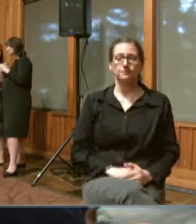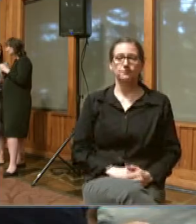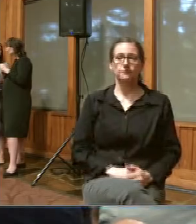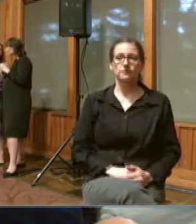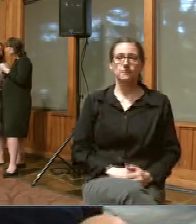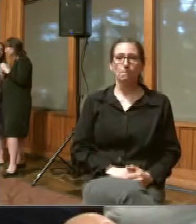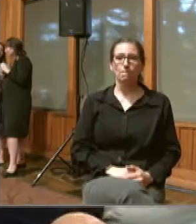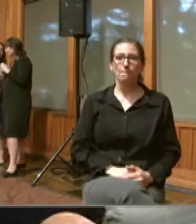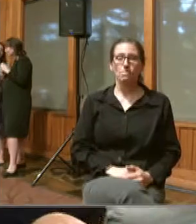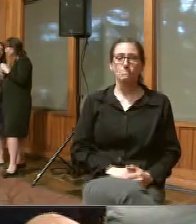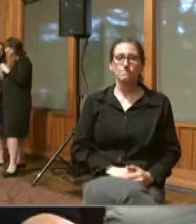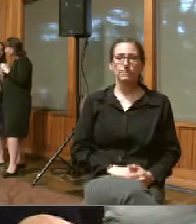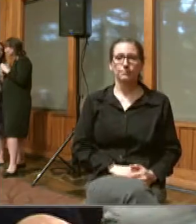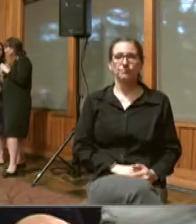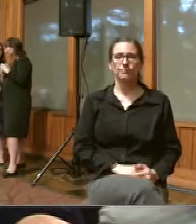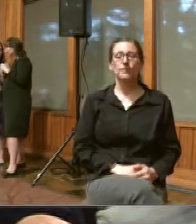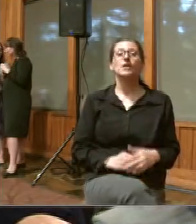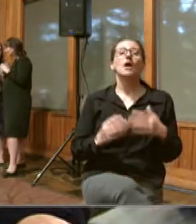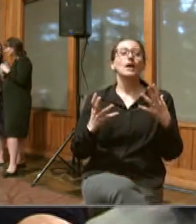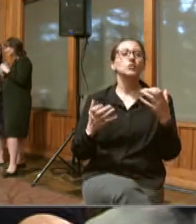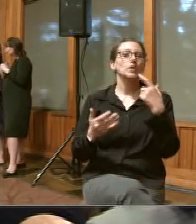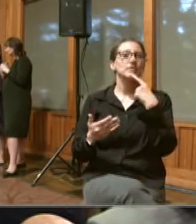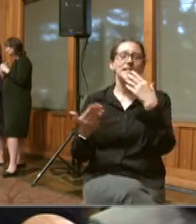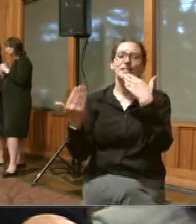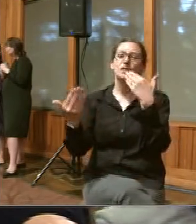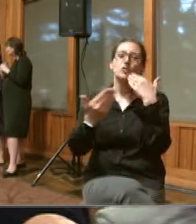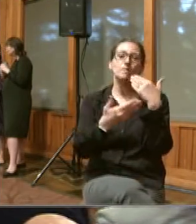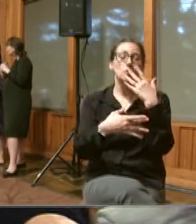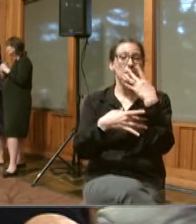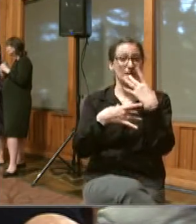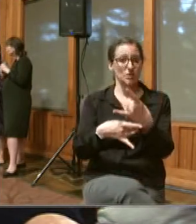BEGIN. >>Wheeler: GOOD EVENING, EVERYBODY. WELCOME.